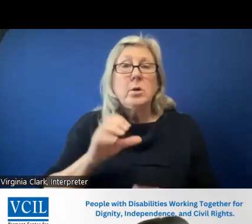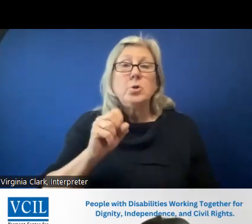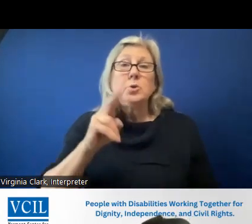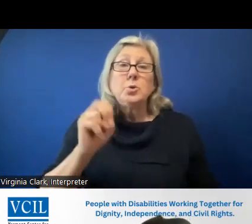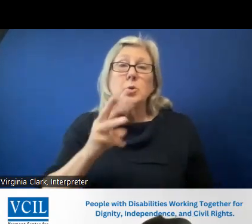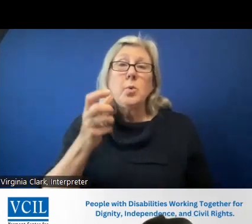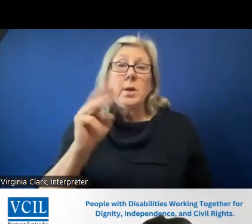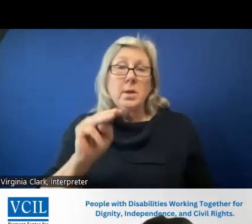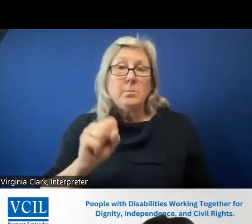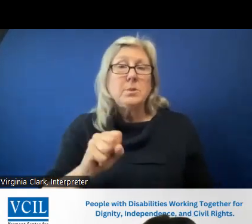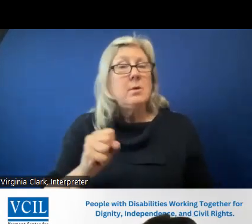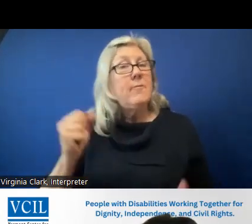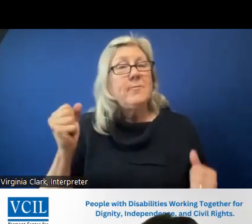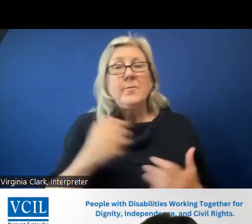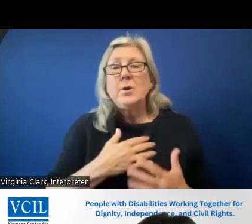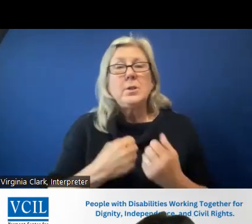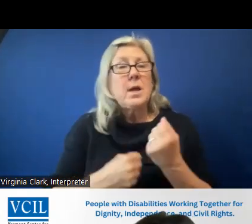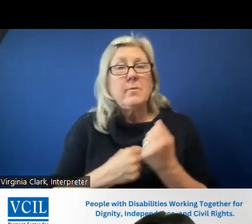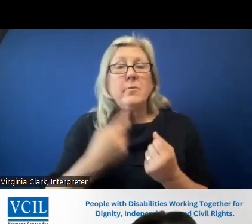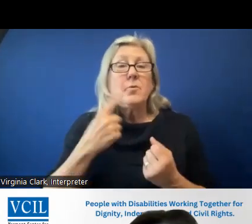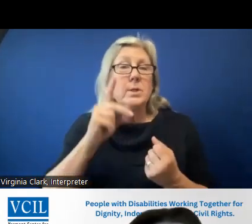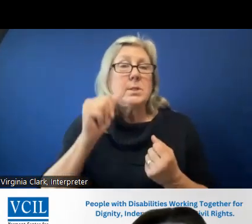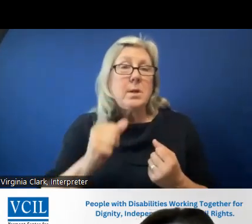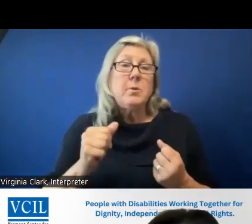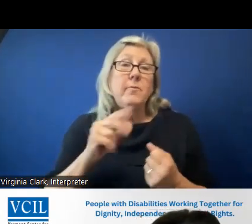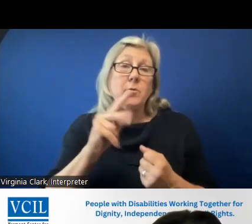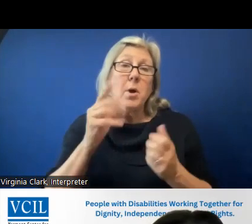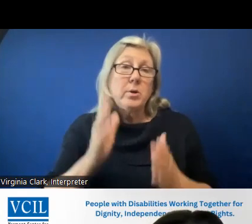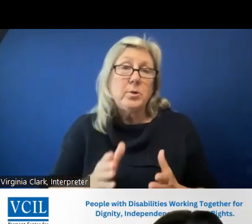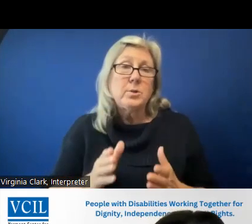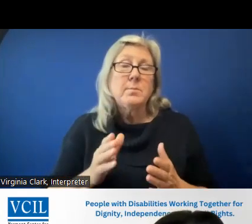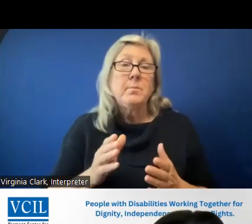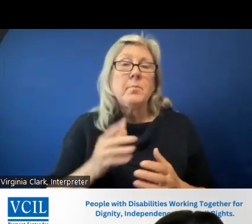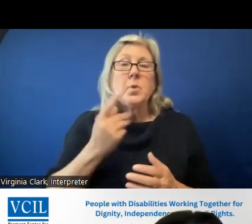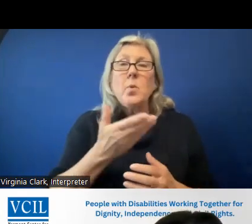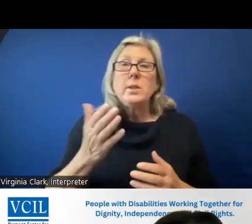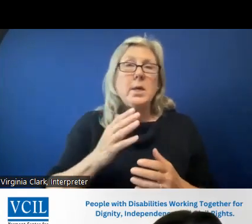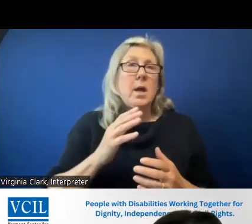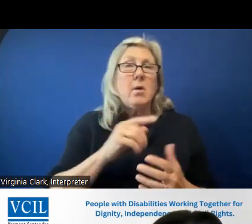disabled Vermonters. One of the things all of these incredible leaders have in common